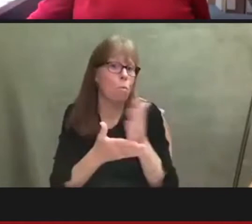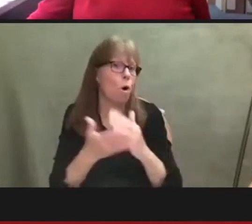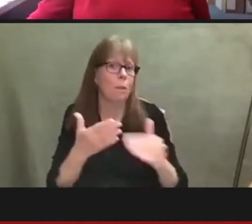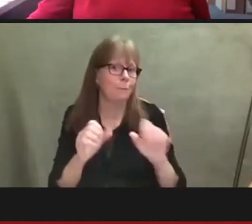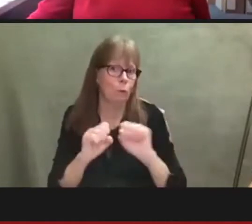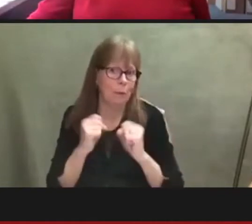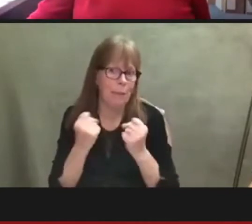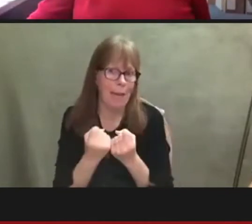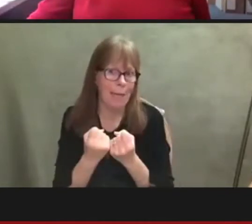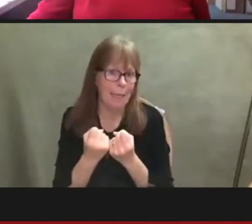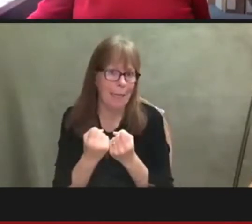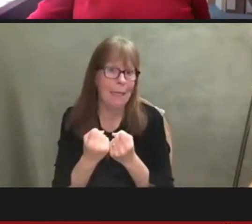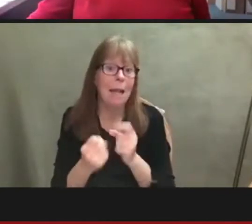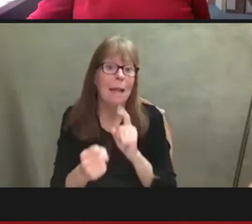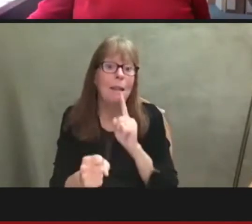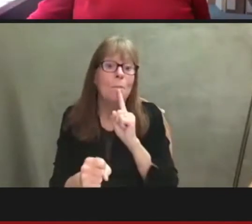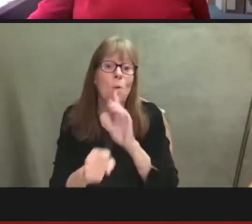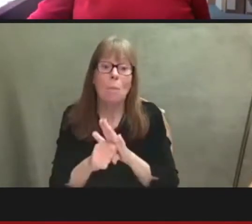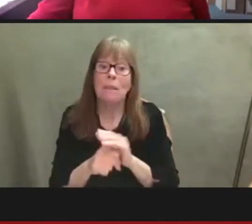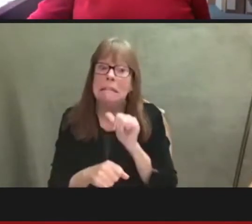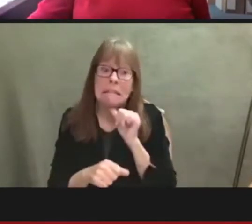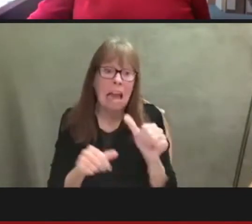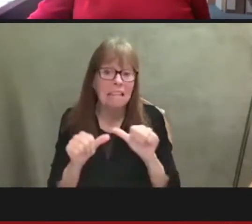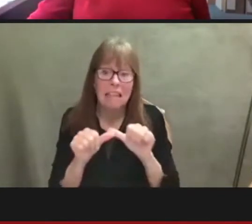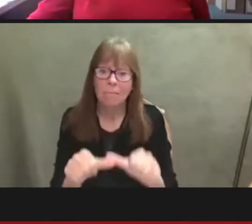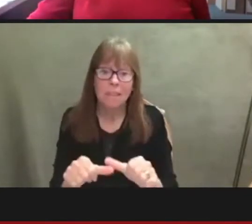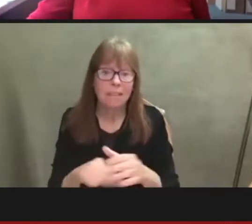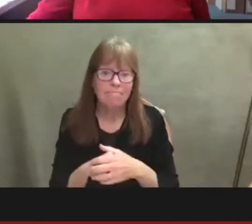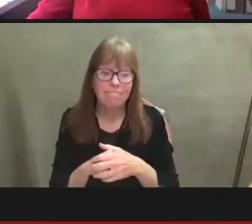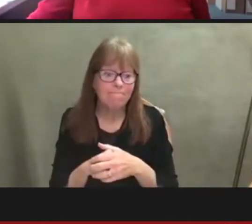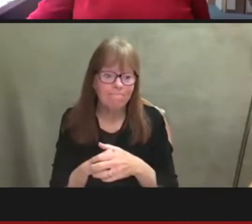The promise has not been kept in many areas.